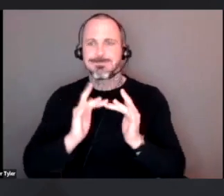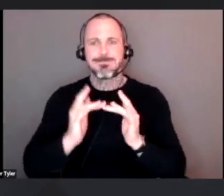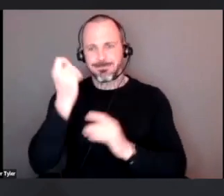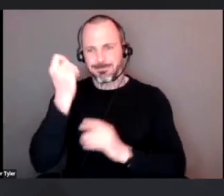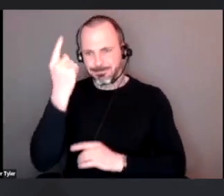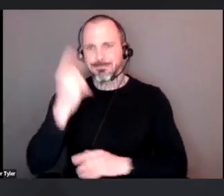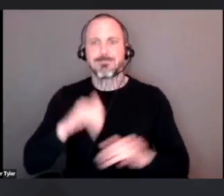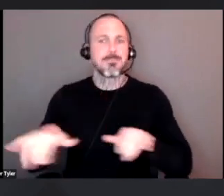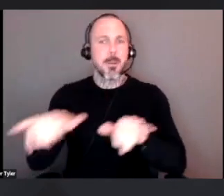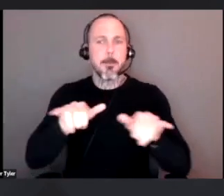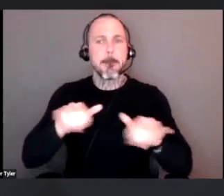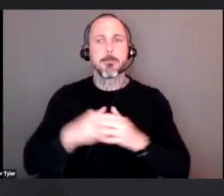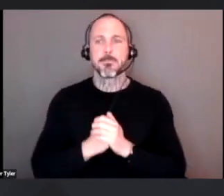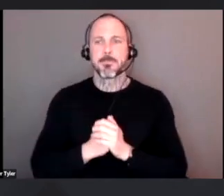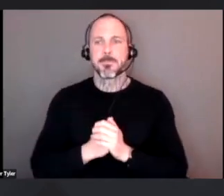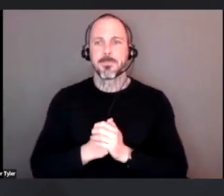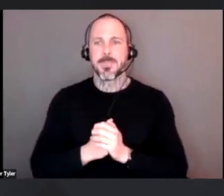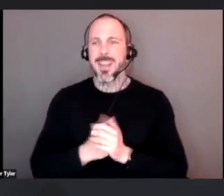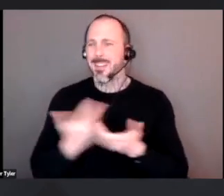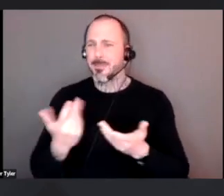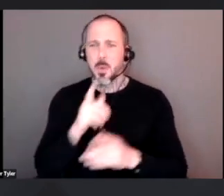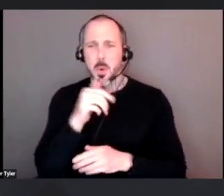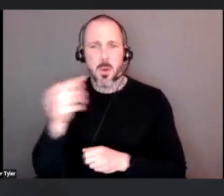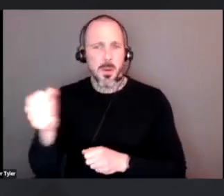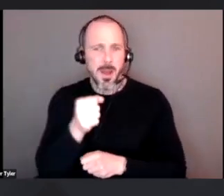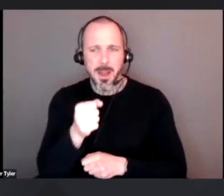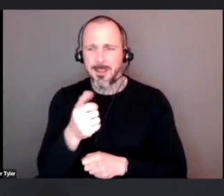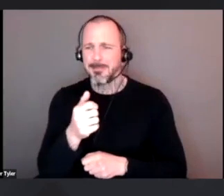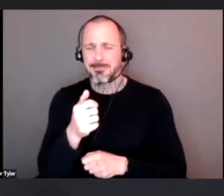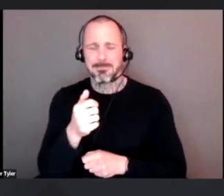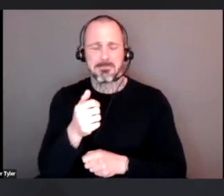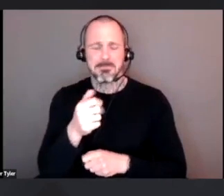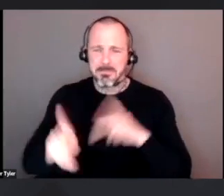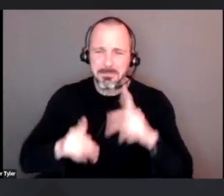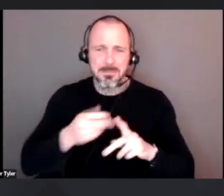and how they make the team stronger. I really, really recommend focusing on